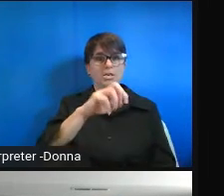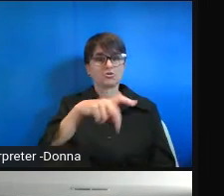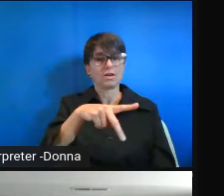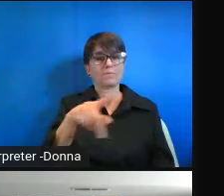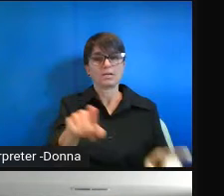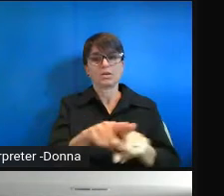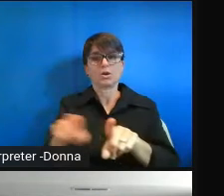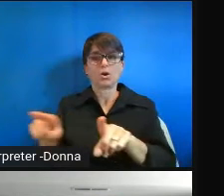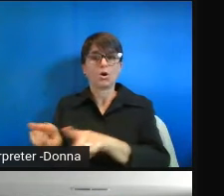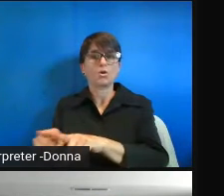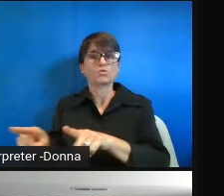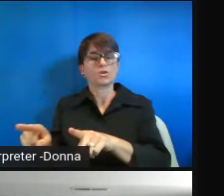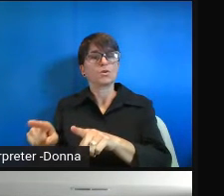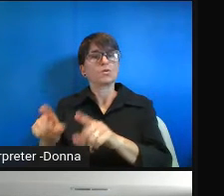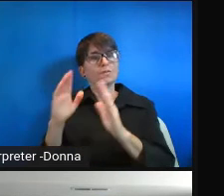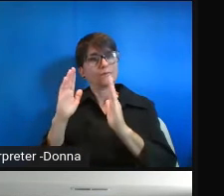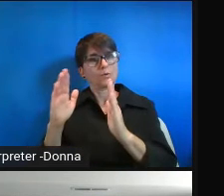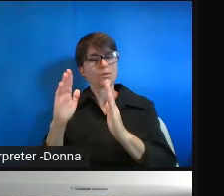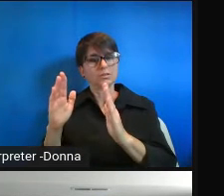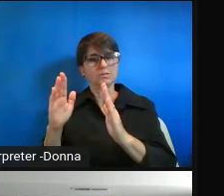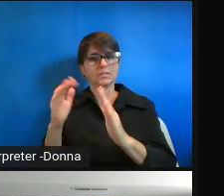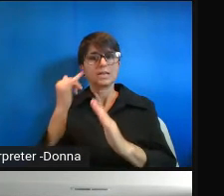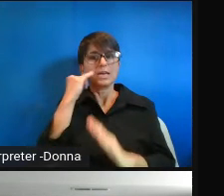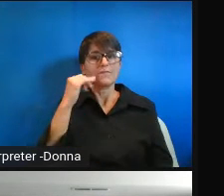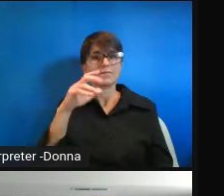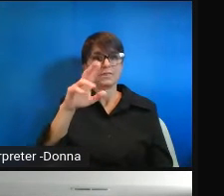If the user tabs forward, then they should be able to cycle